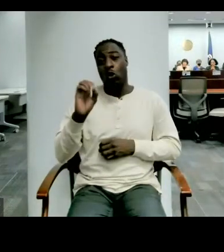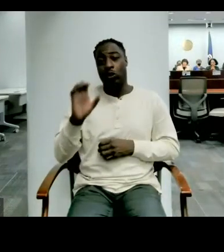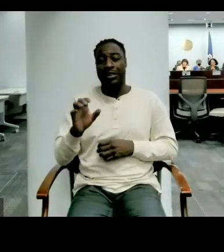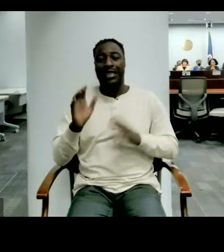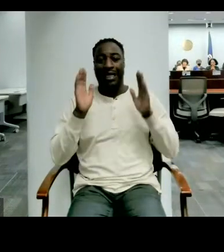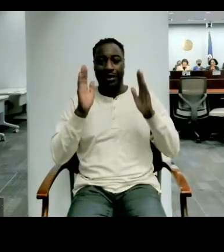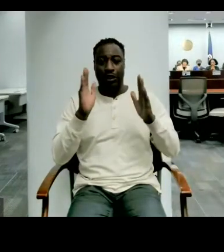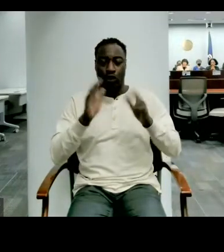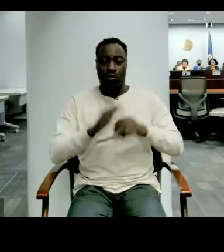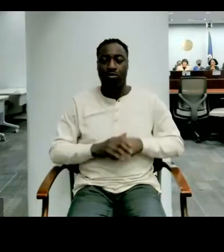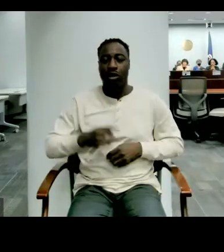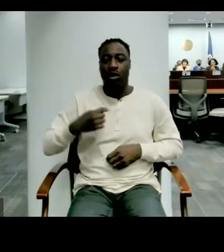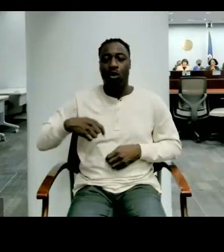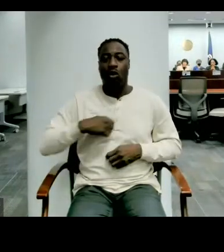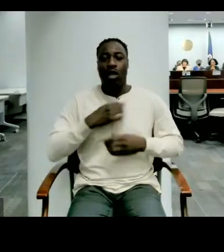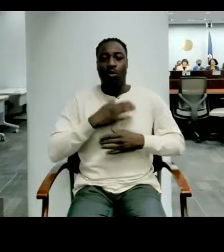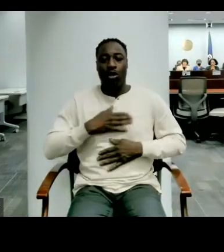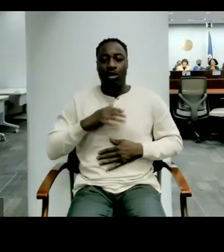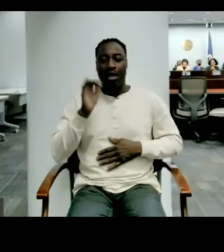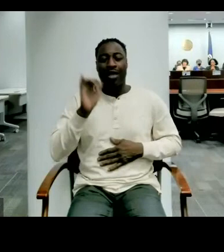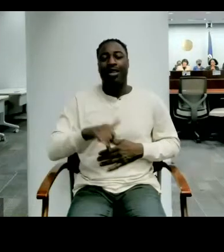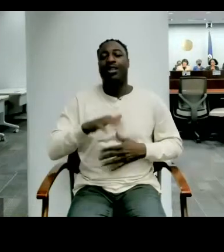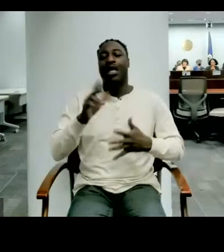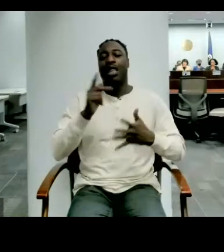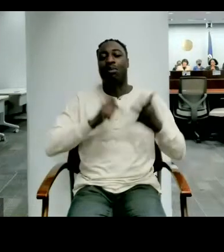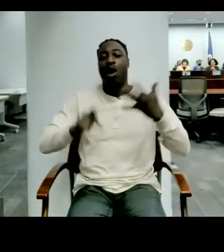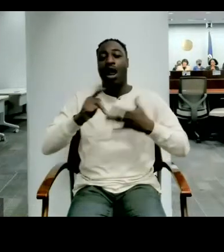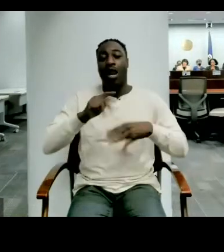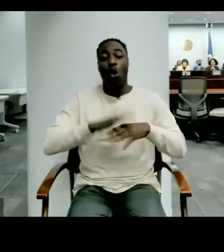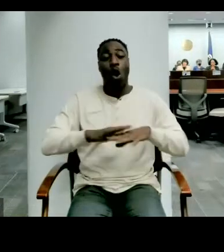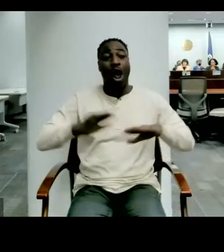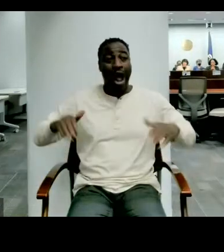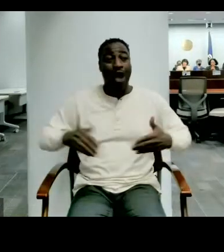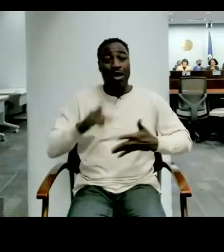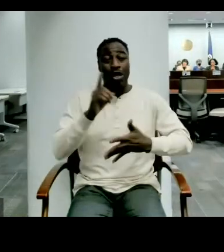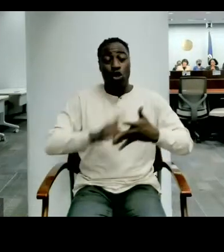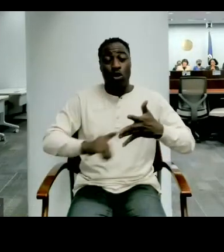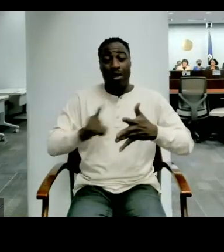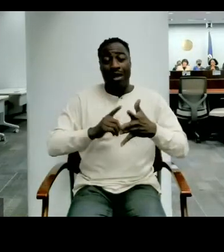We appreciate that the priority on hiring discrimination includes age discriminatory